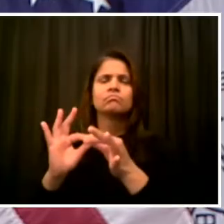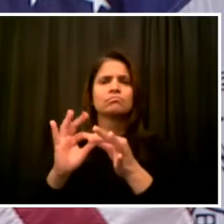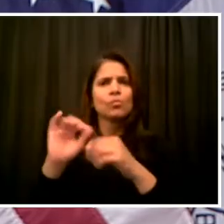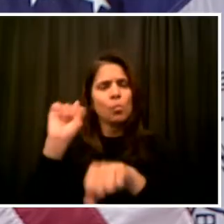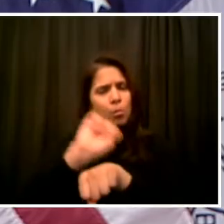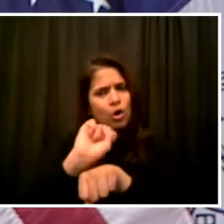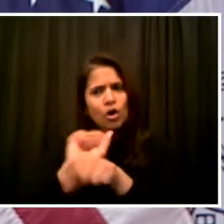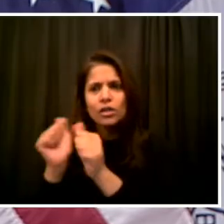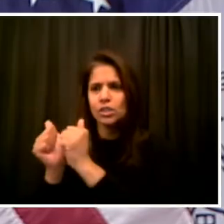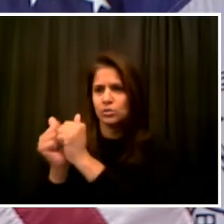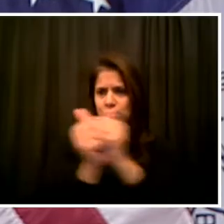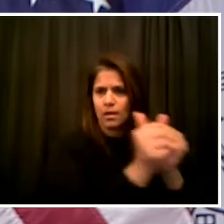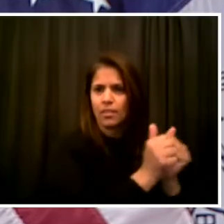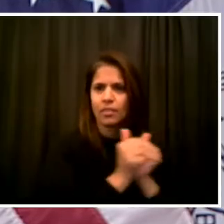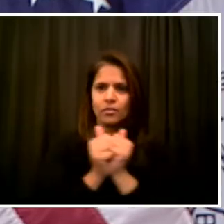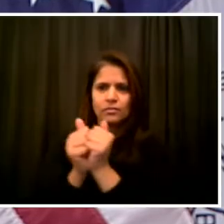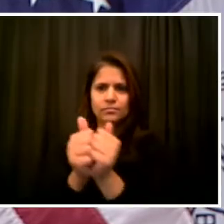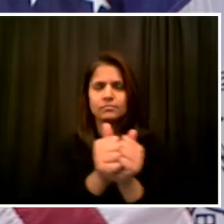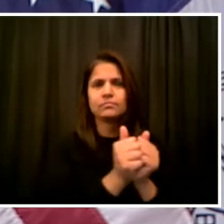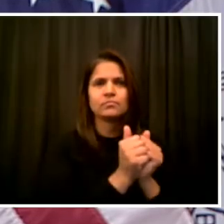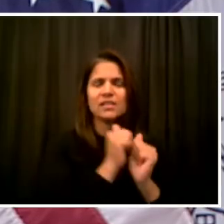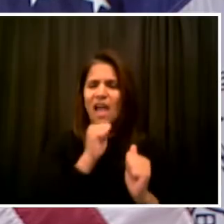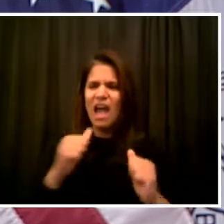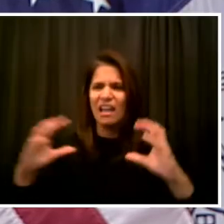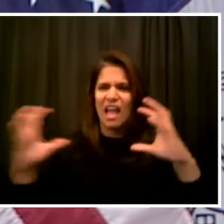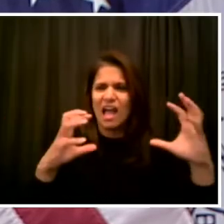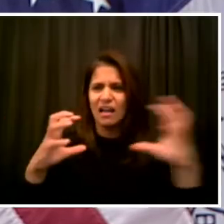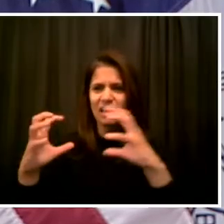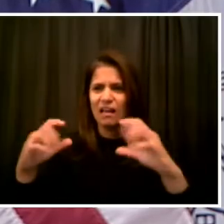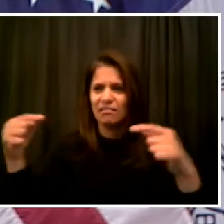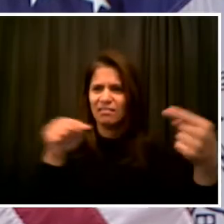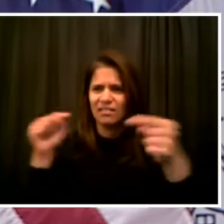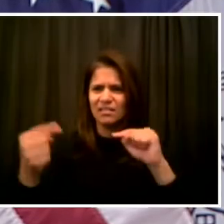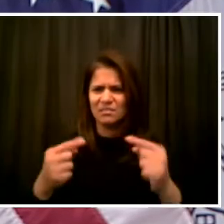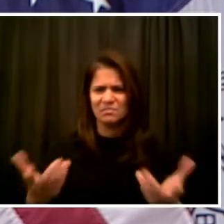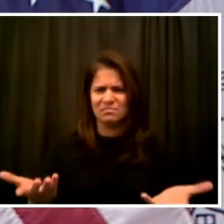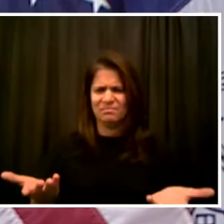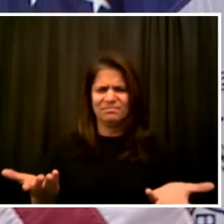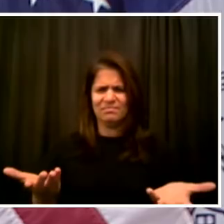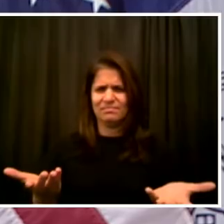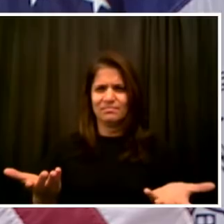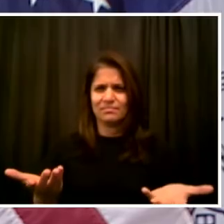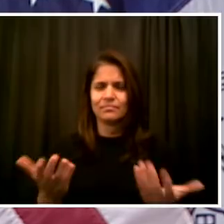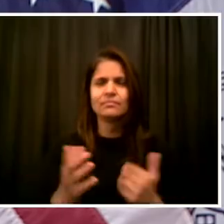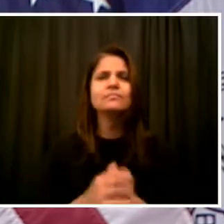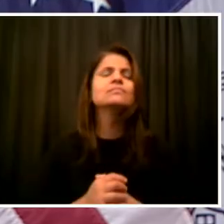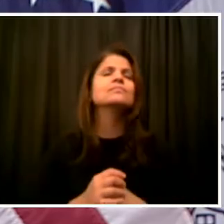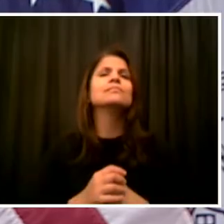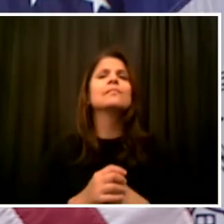TOGETHER AND NOT DIVIDE PEOPLE. SO I ABSOLUTELY CNDOEMTN HAT